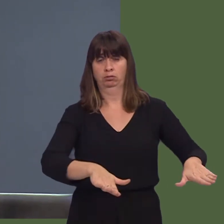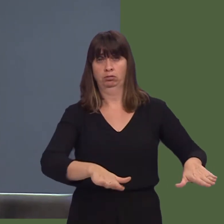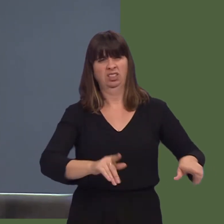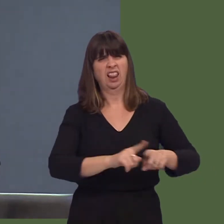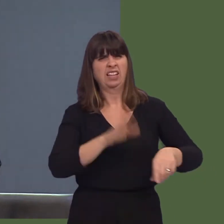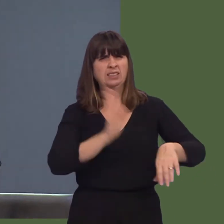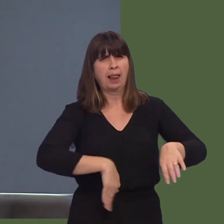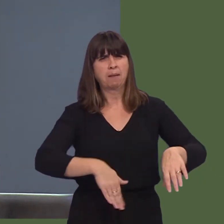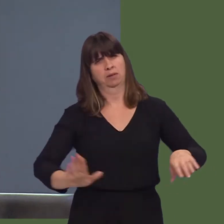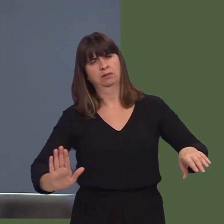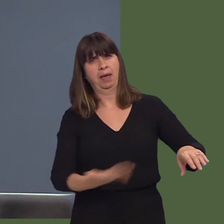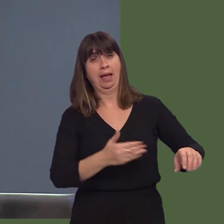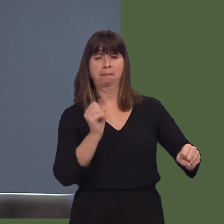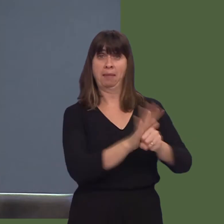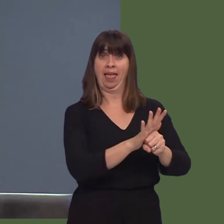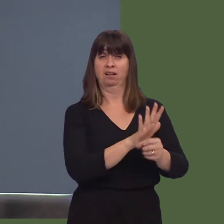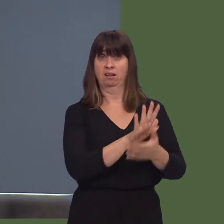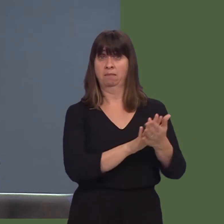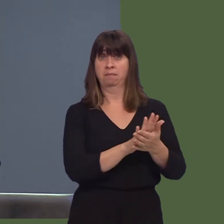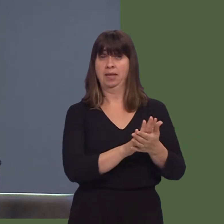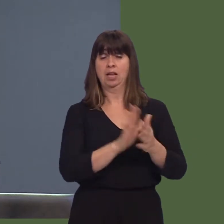smacking, have lower rates of youth violence?